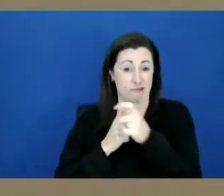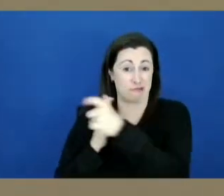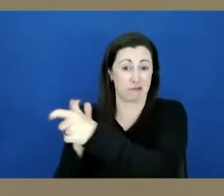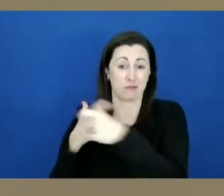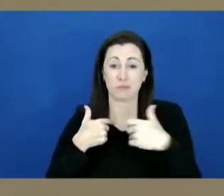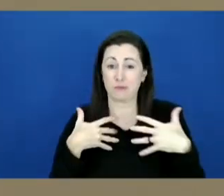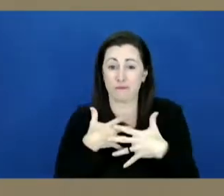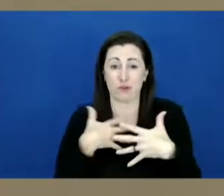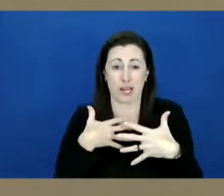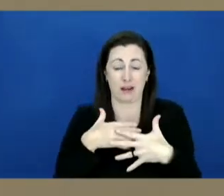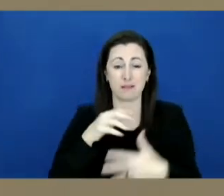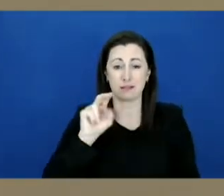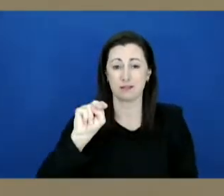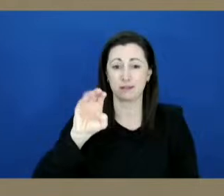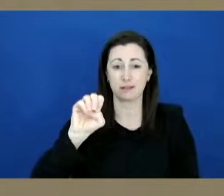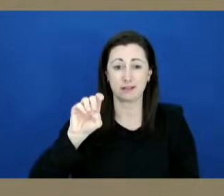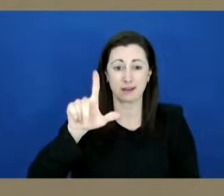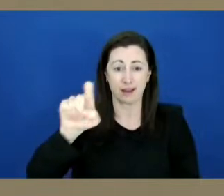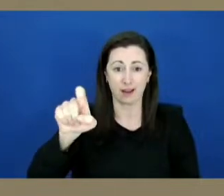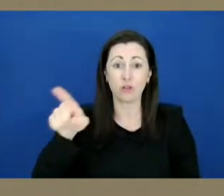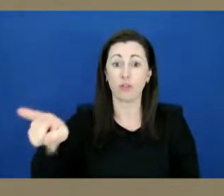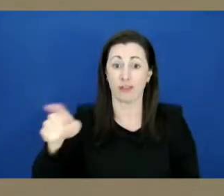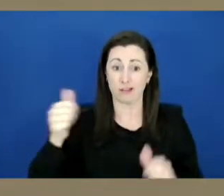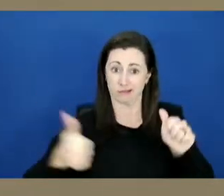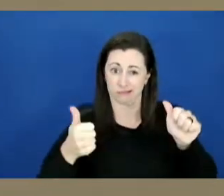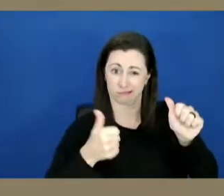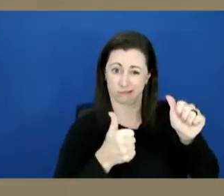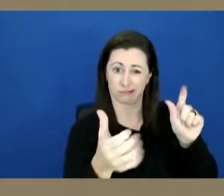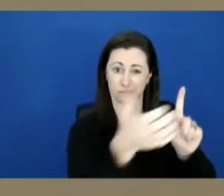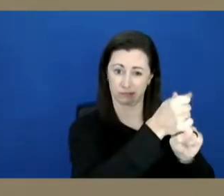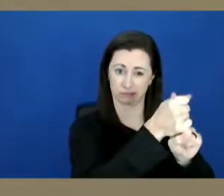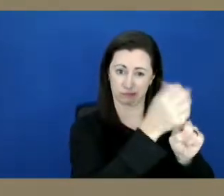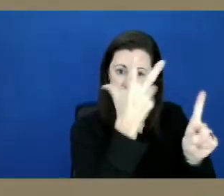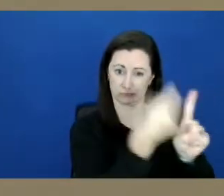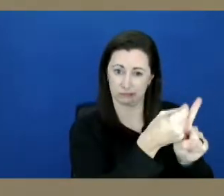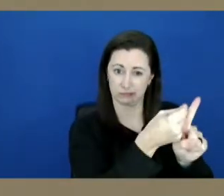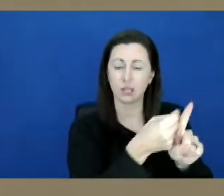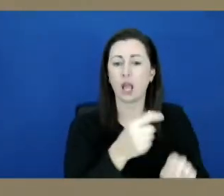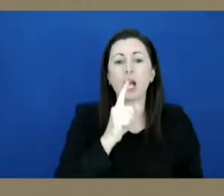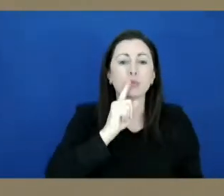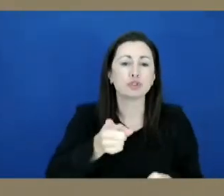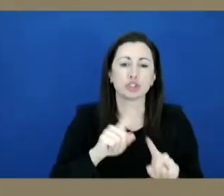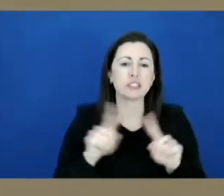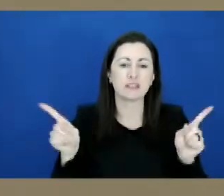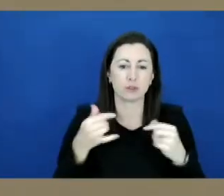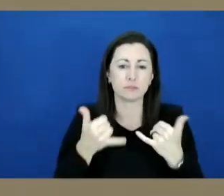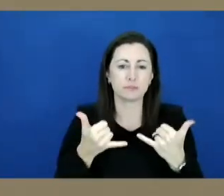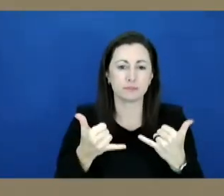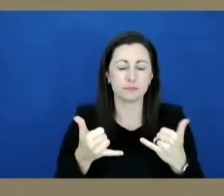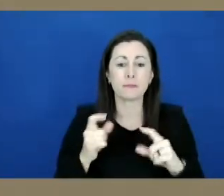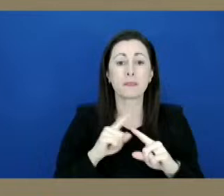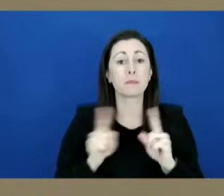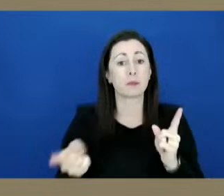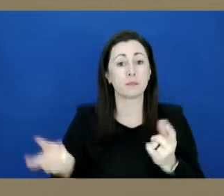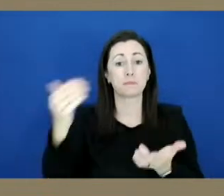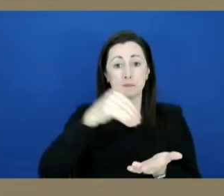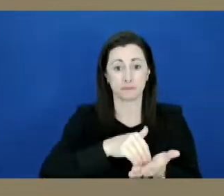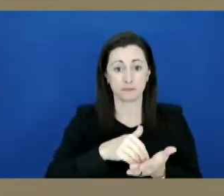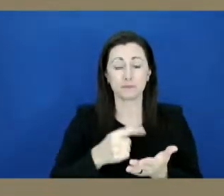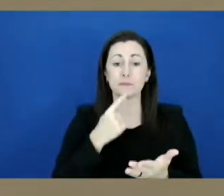BECAUSE WE WOULD RUN AROUND THE ROOM AND WE DIDN'T WANT THE NEEDLE, WE WERE AFRAID OF THE